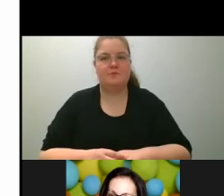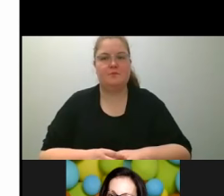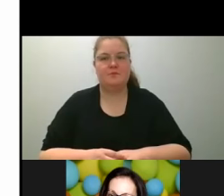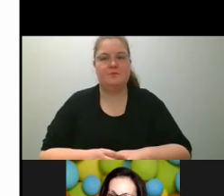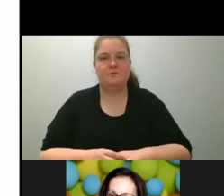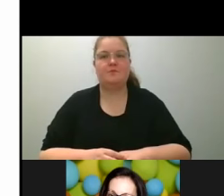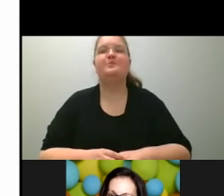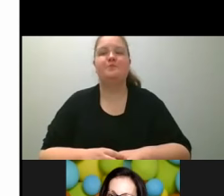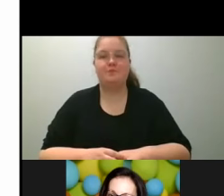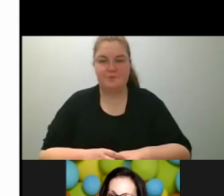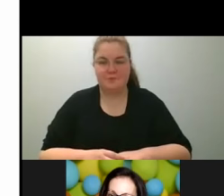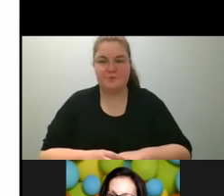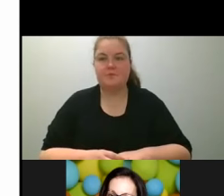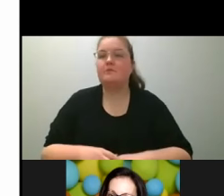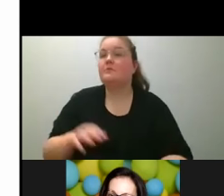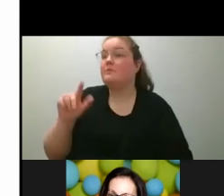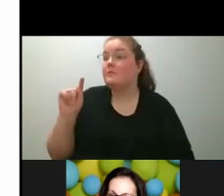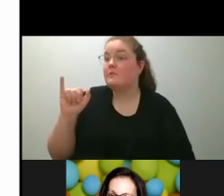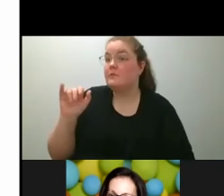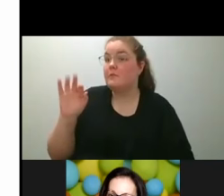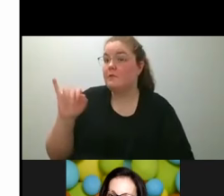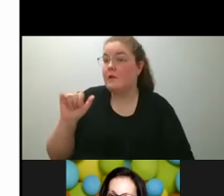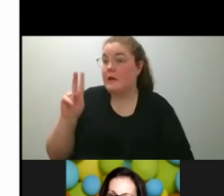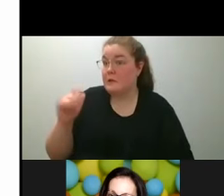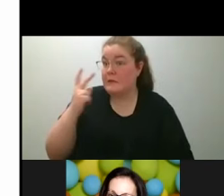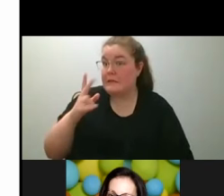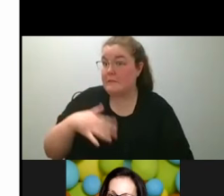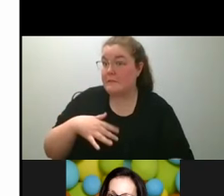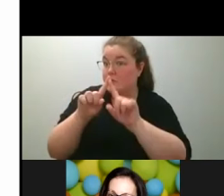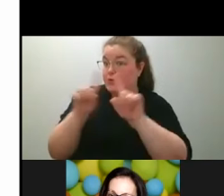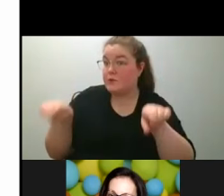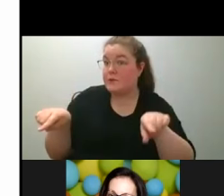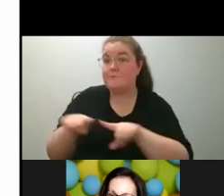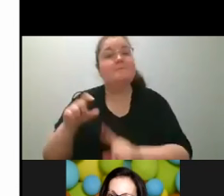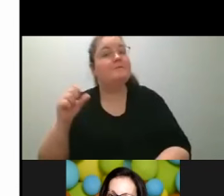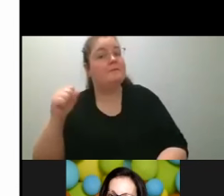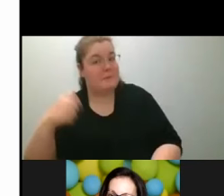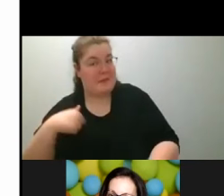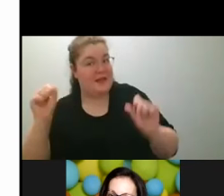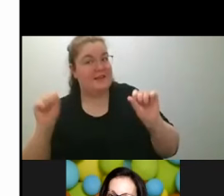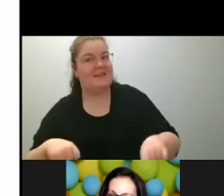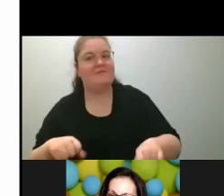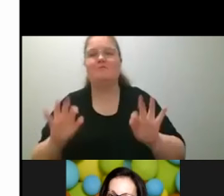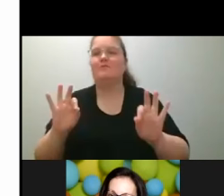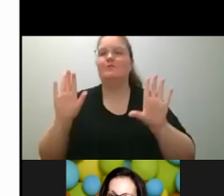Okay, and Tiffany, can you see my screen well? Sure can. Okay, fantastic.